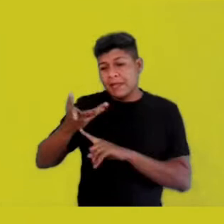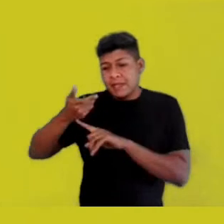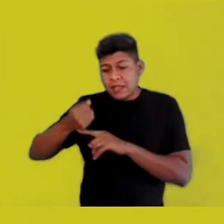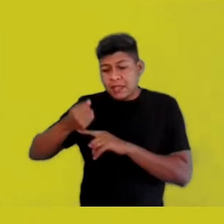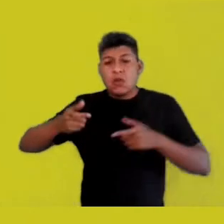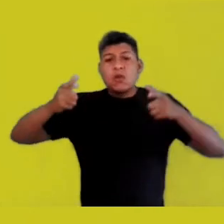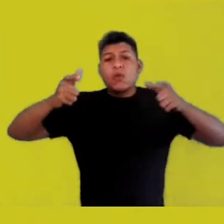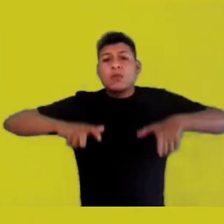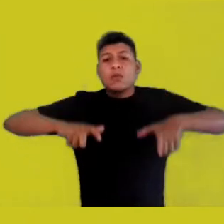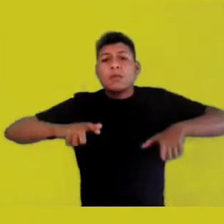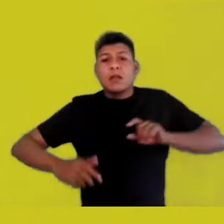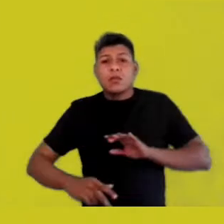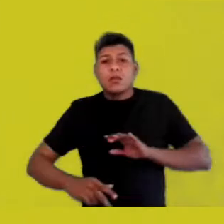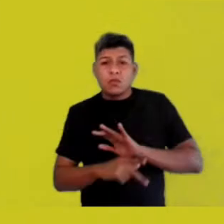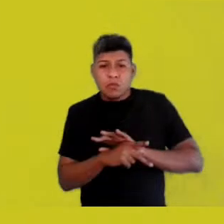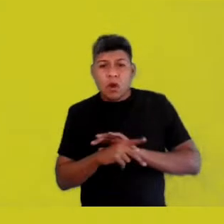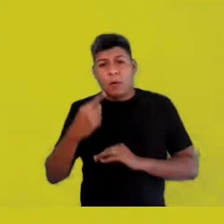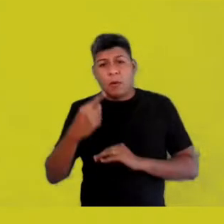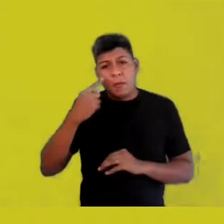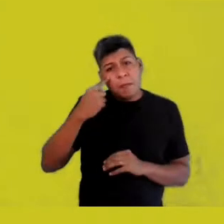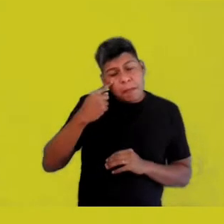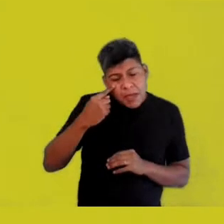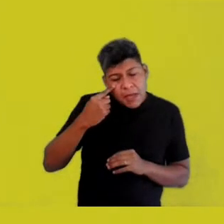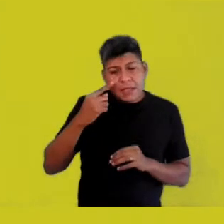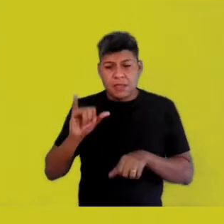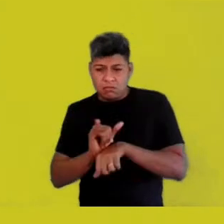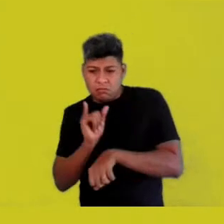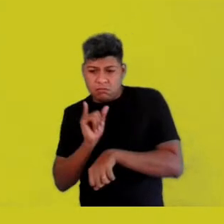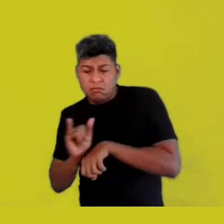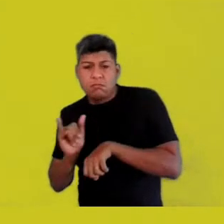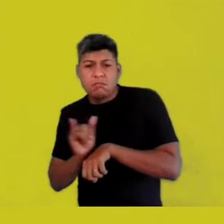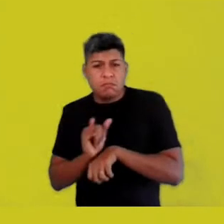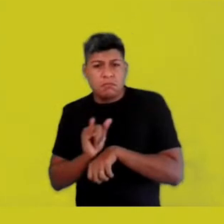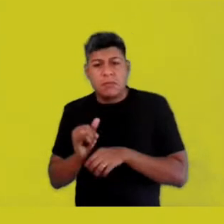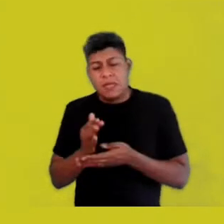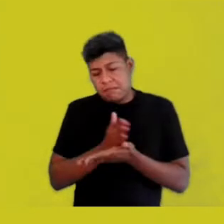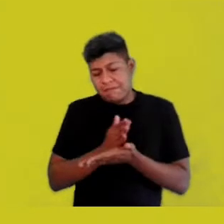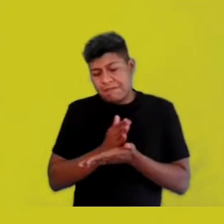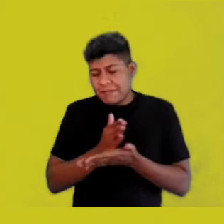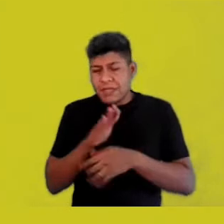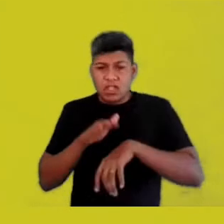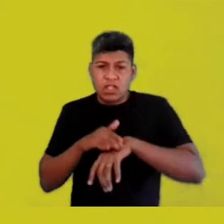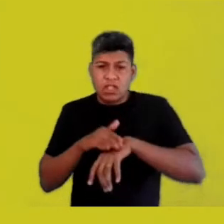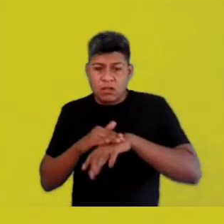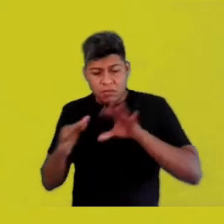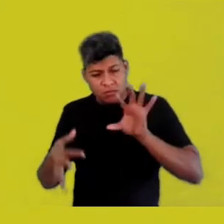in order to operate what he might call a translatorial connection,